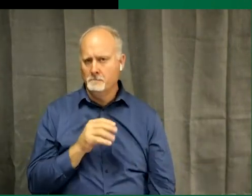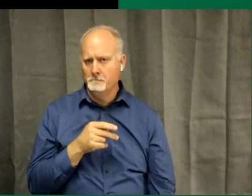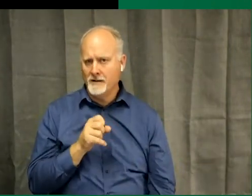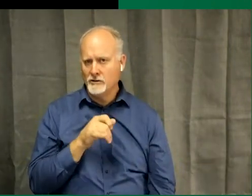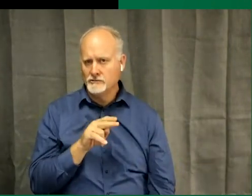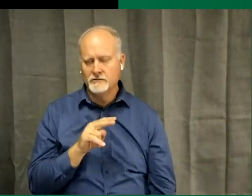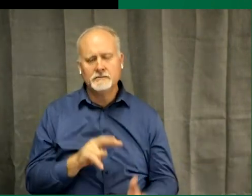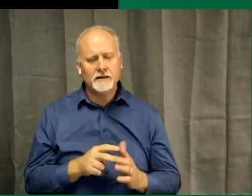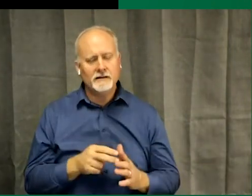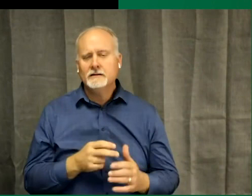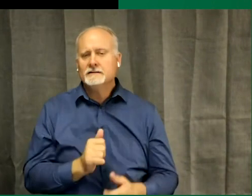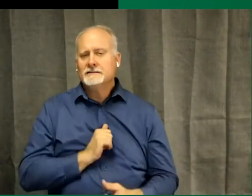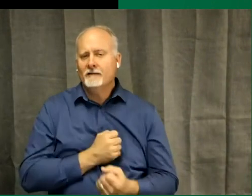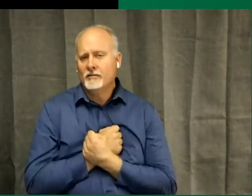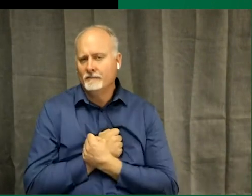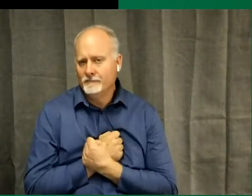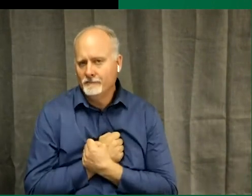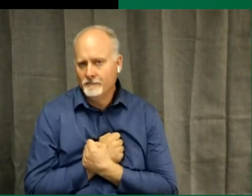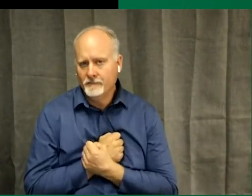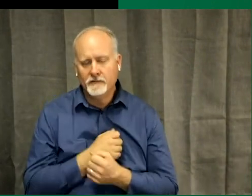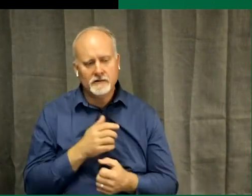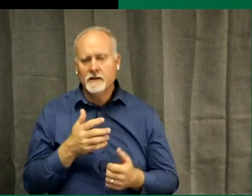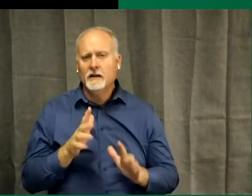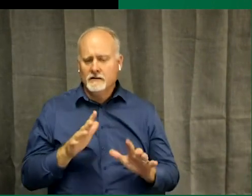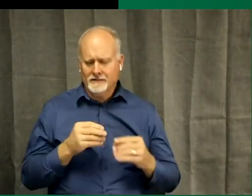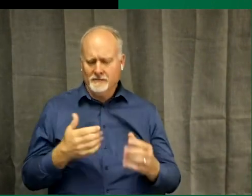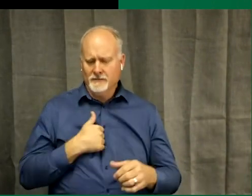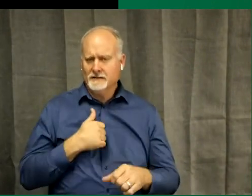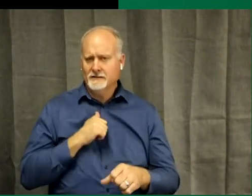self-love so uh giving yourself the space to reflect on the things that you're doing